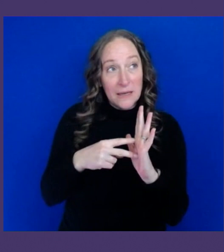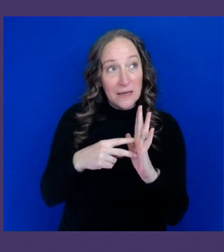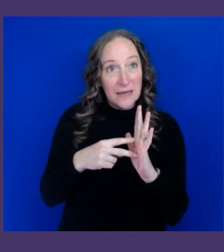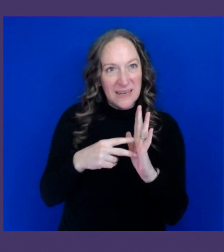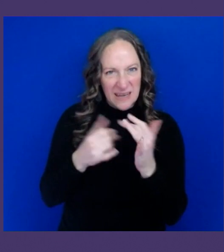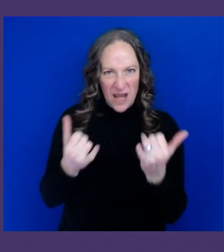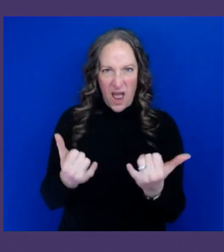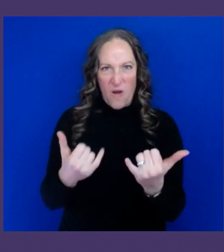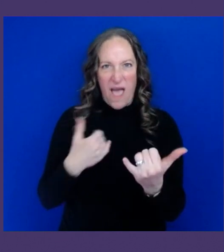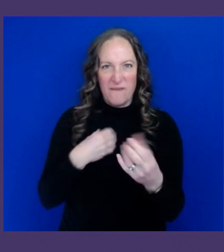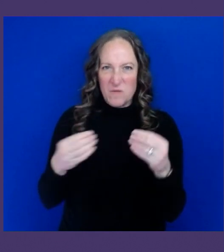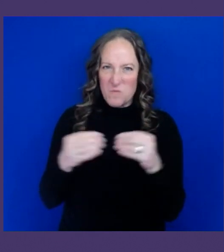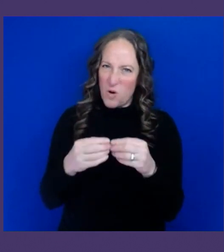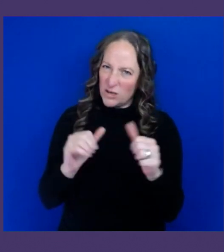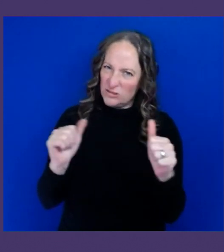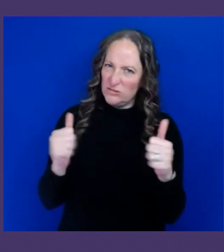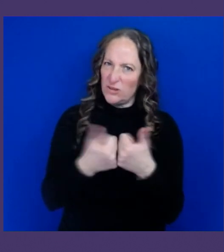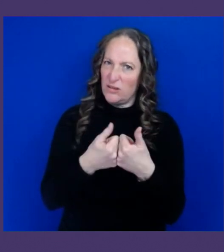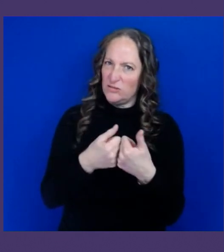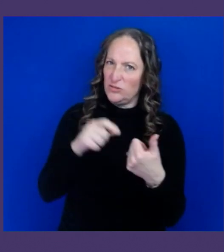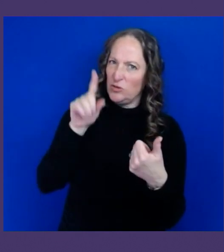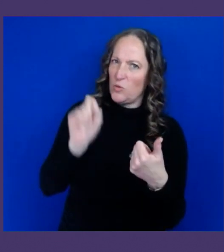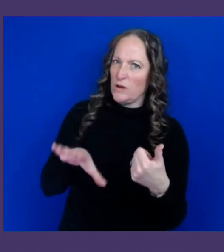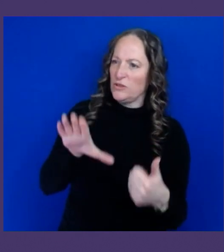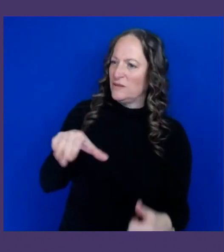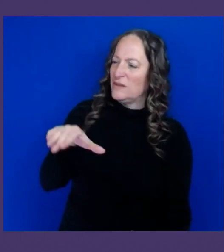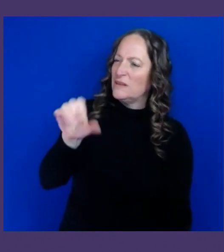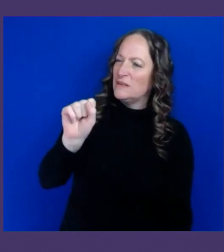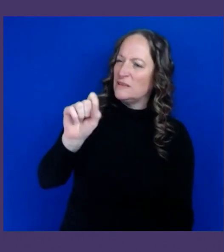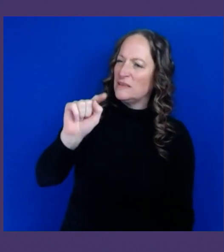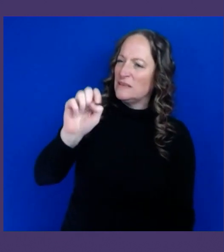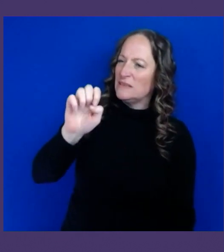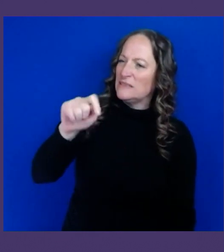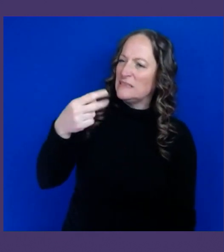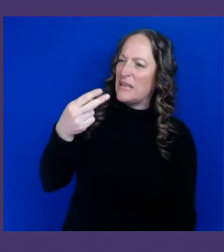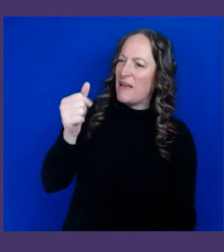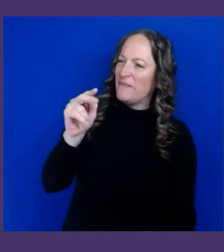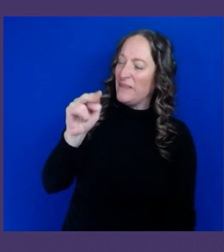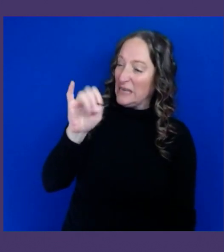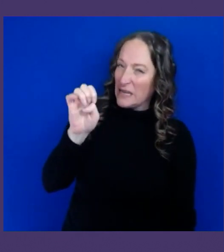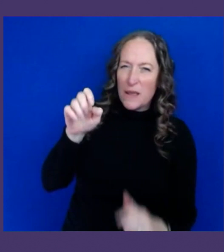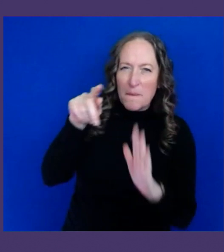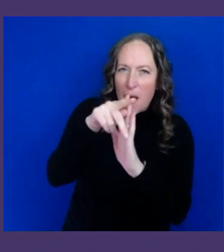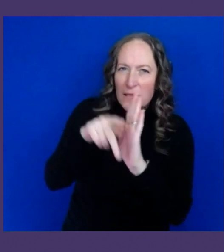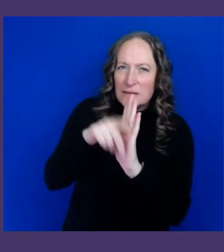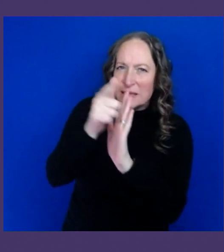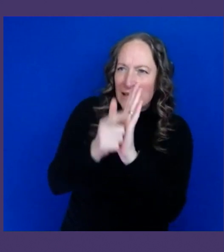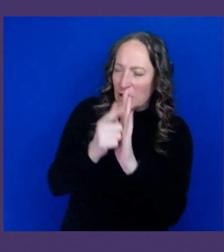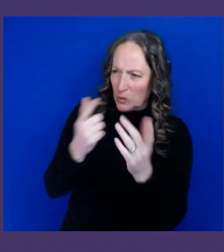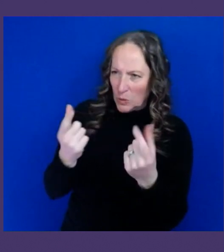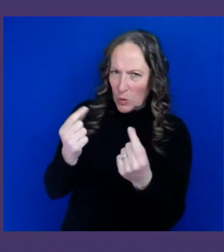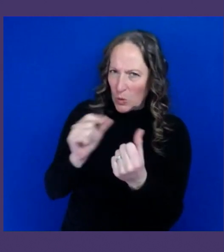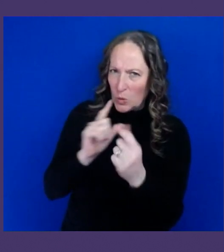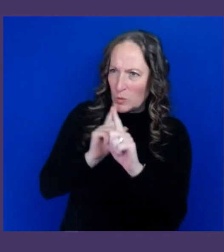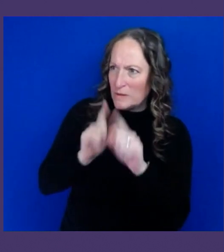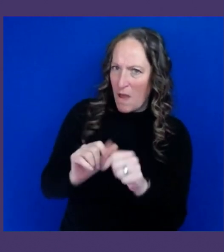which is, what can policy do about it? It's a huge problem, it's a systematized problem. What can policy do to change